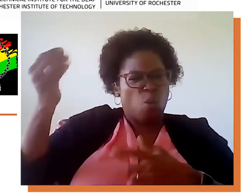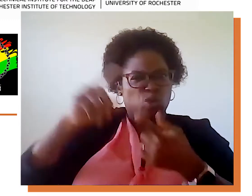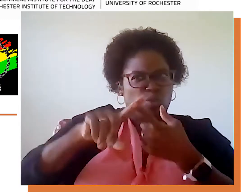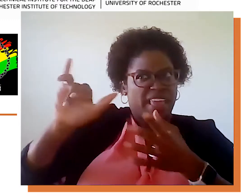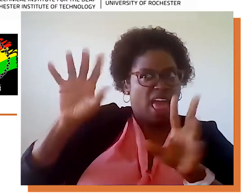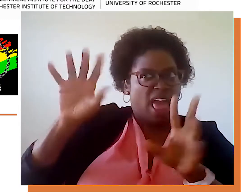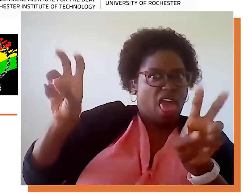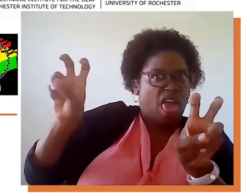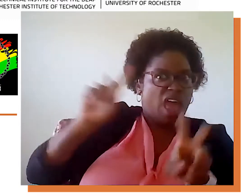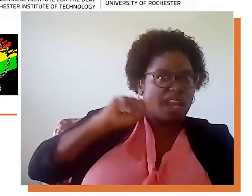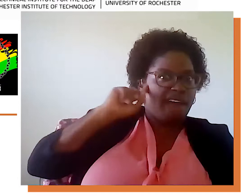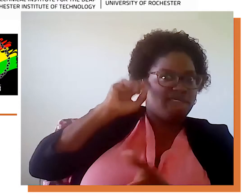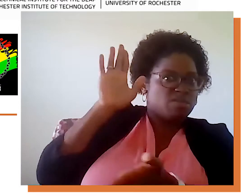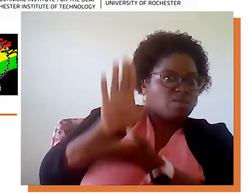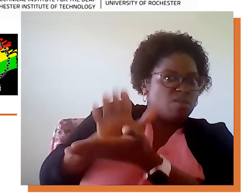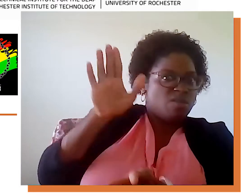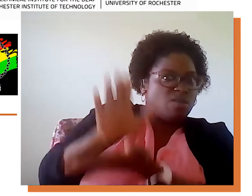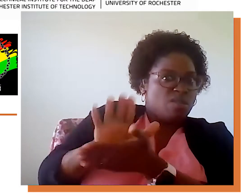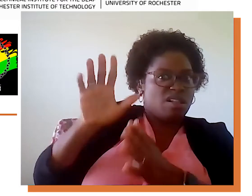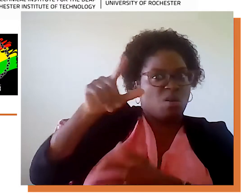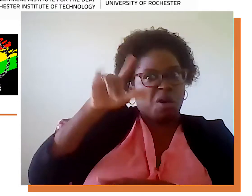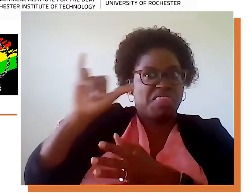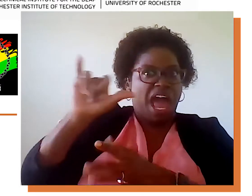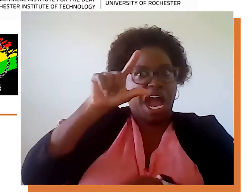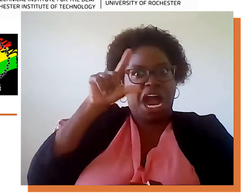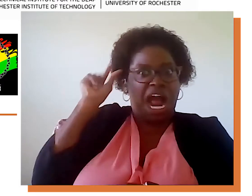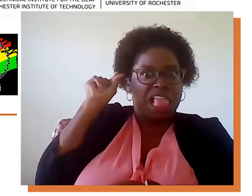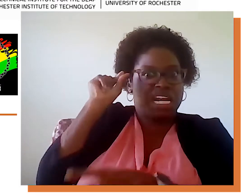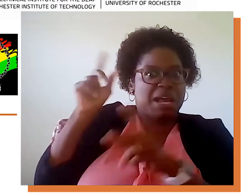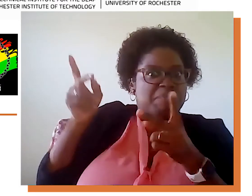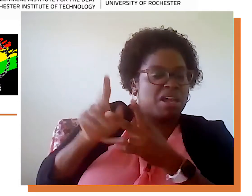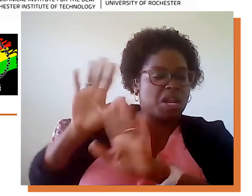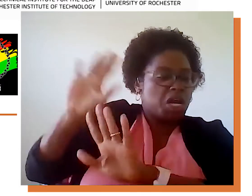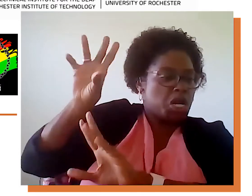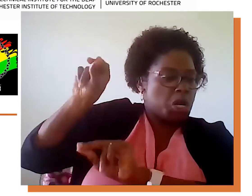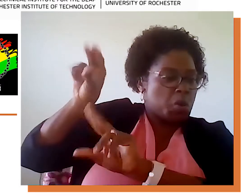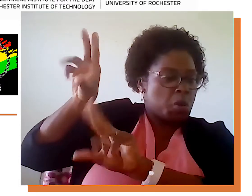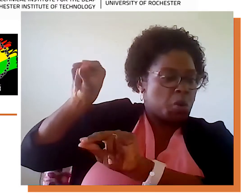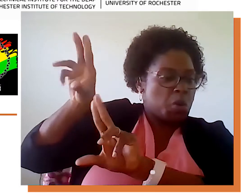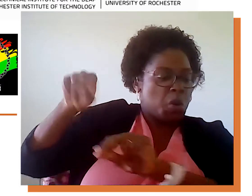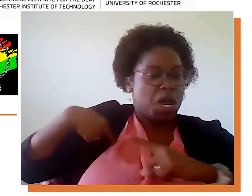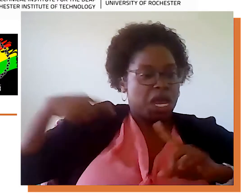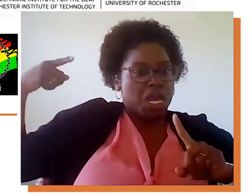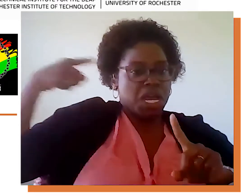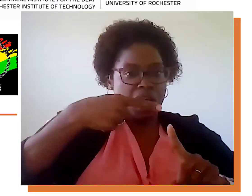And I had made my mind up. I wasn't gonna go to a school with deaf students. I wasn't gonna go to Gallaudet University.